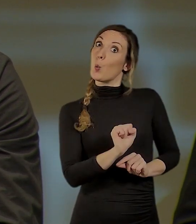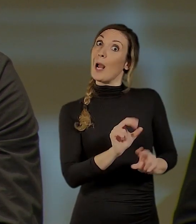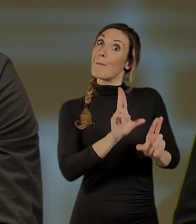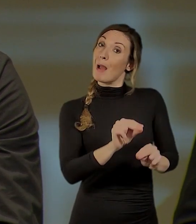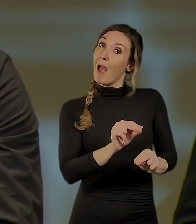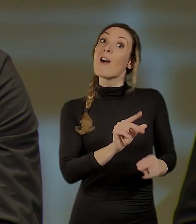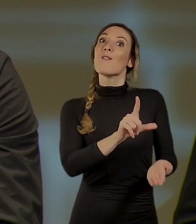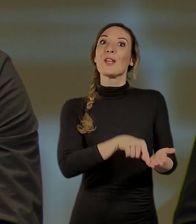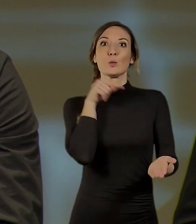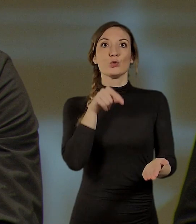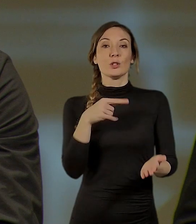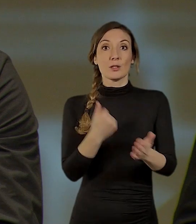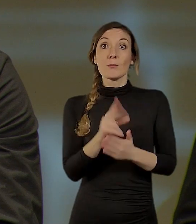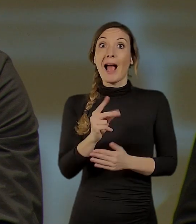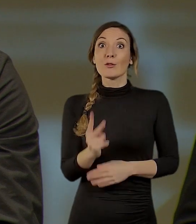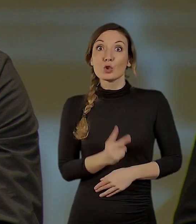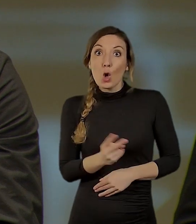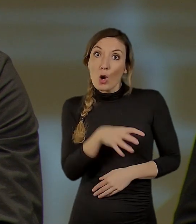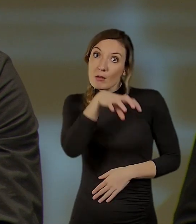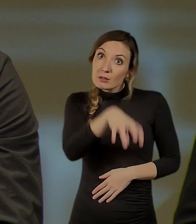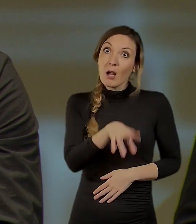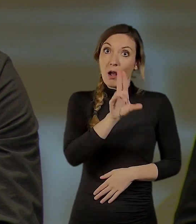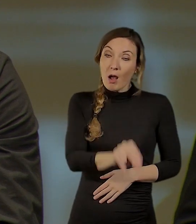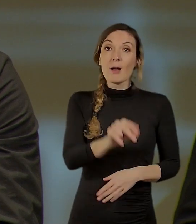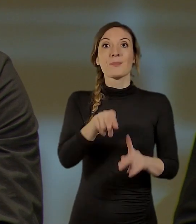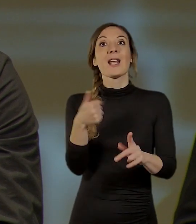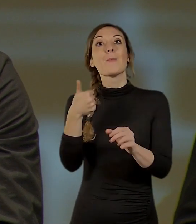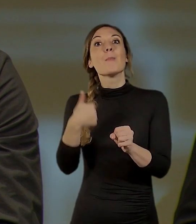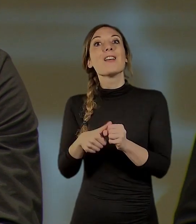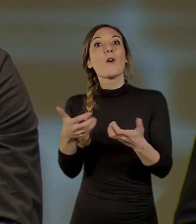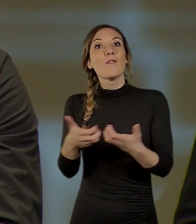Normally we wouldn't have figured it out if we hadn't had the feedback as part of the participation.